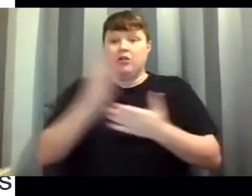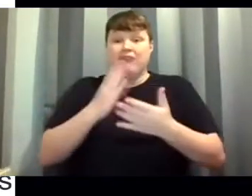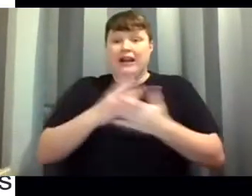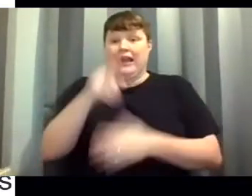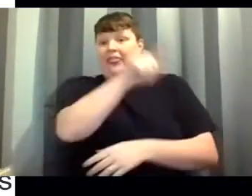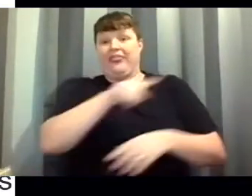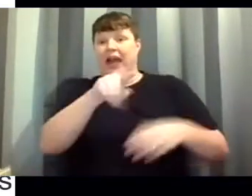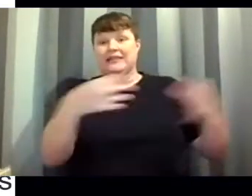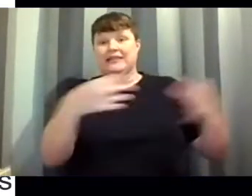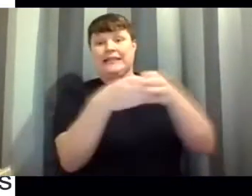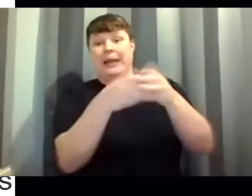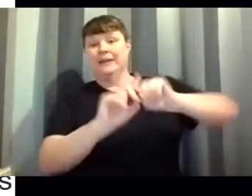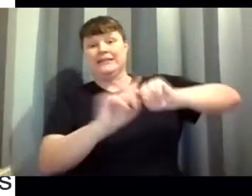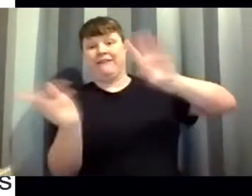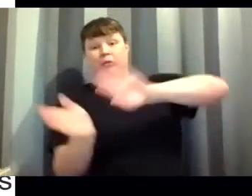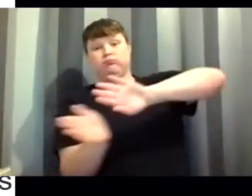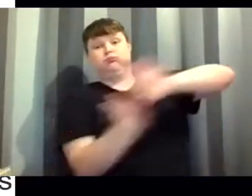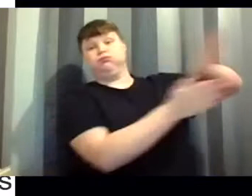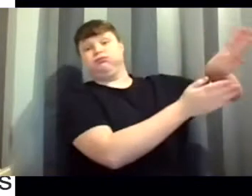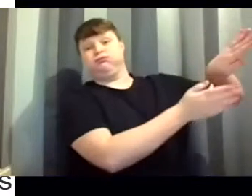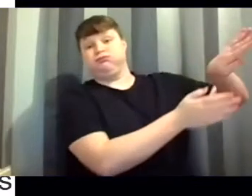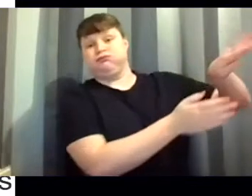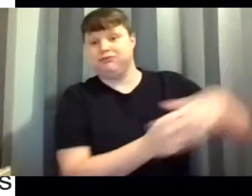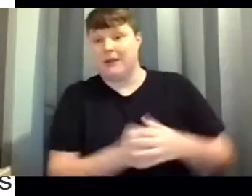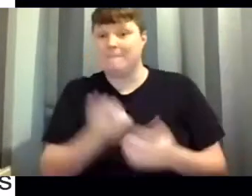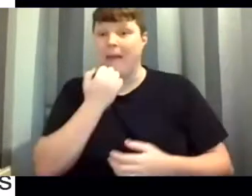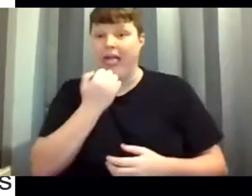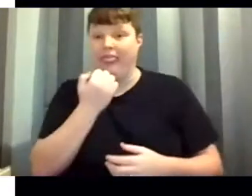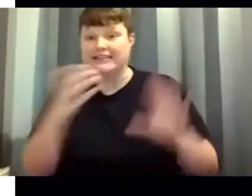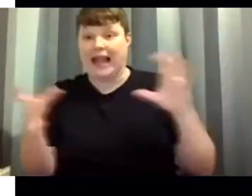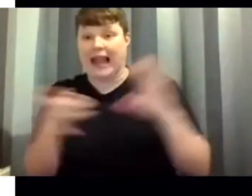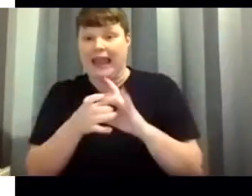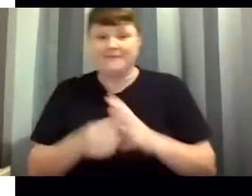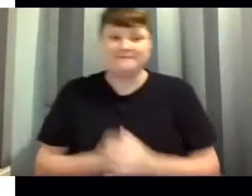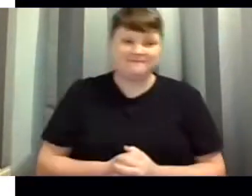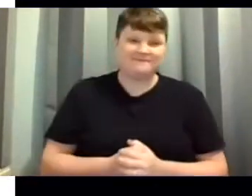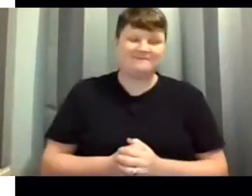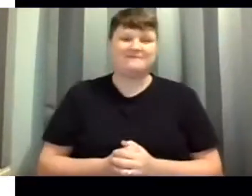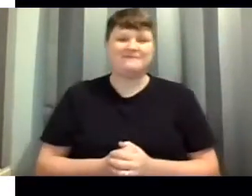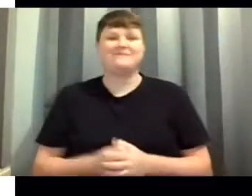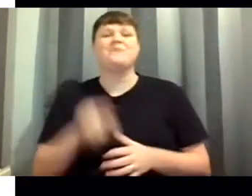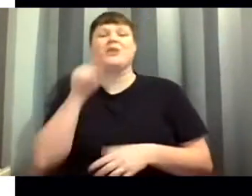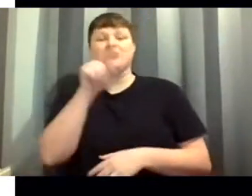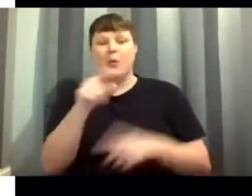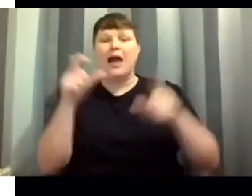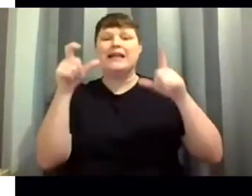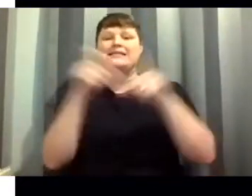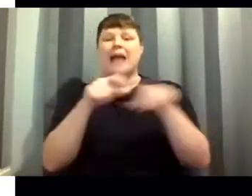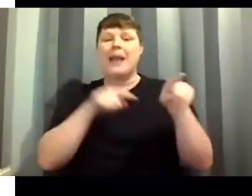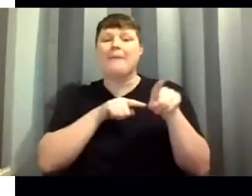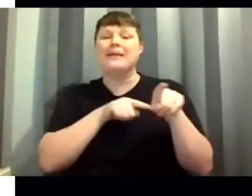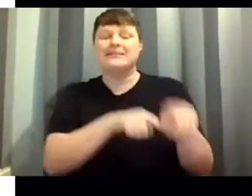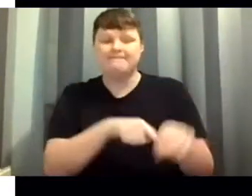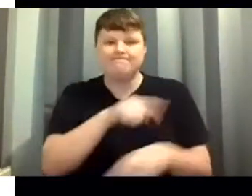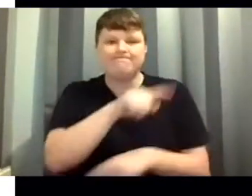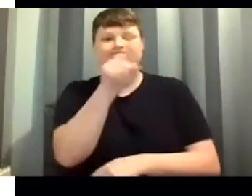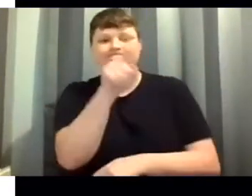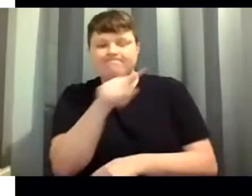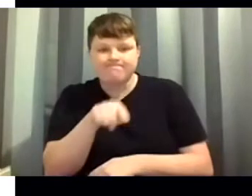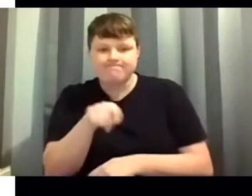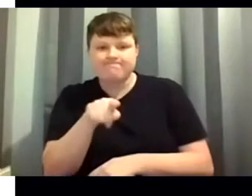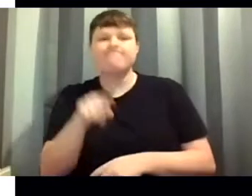team because they do the complicated maths. The dynamical set core (as it's called) is often